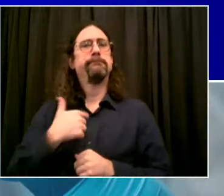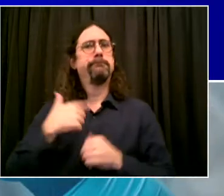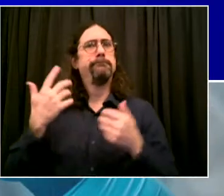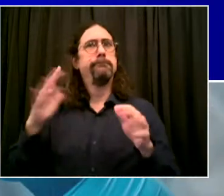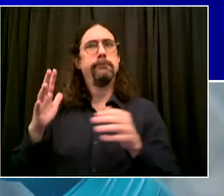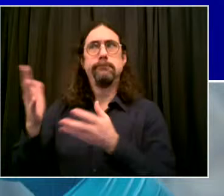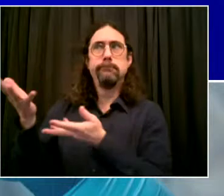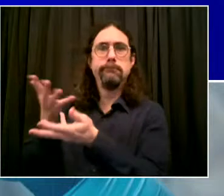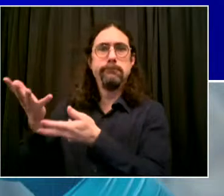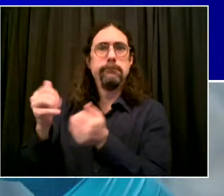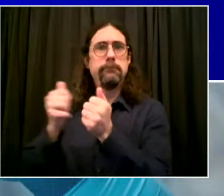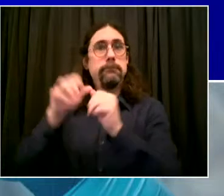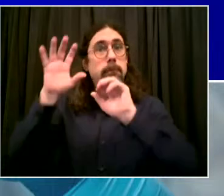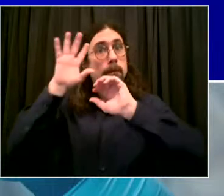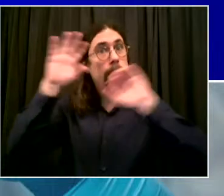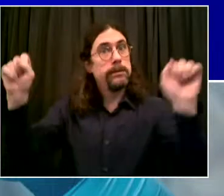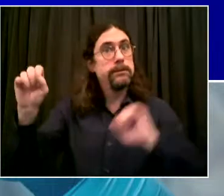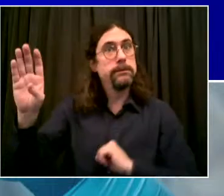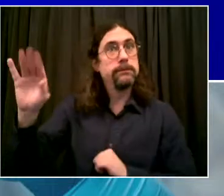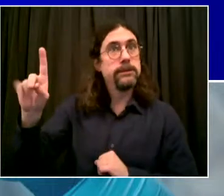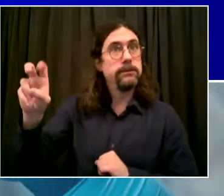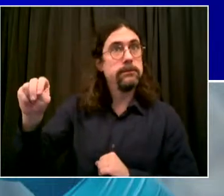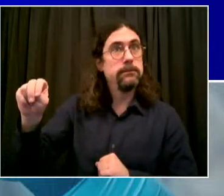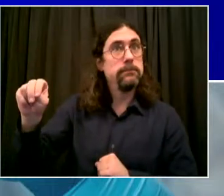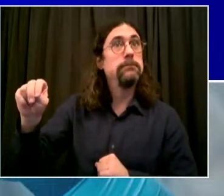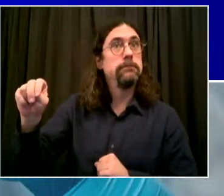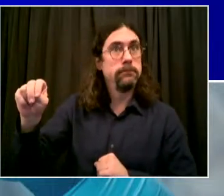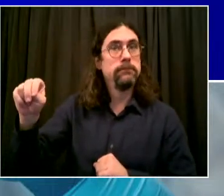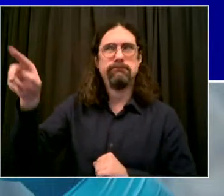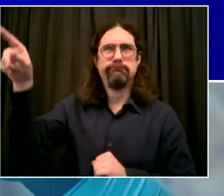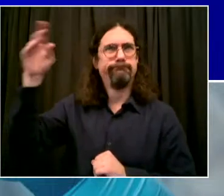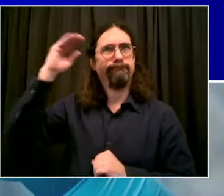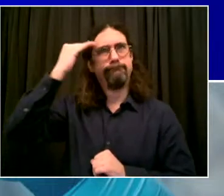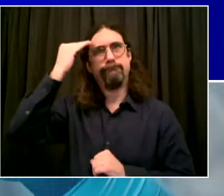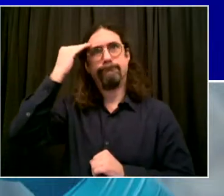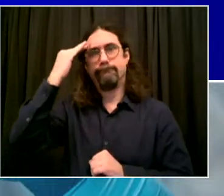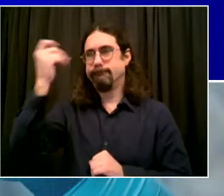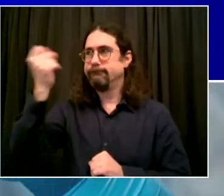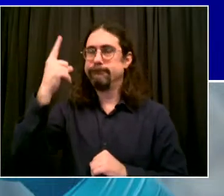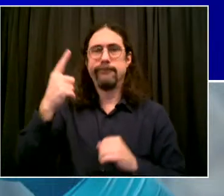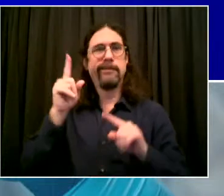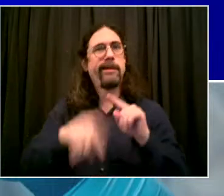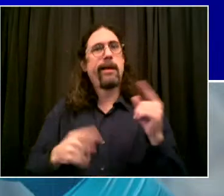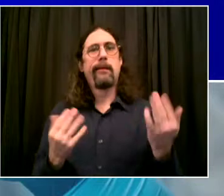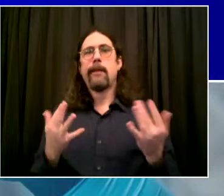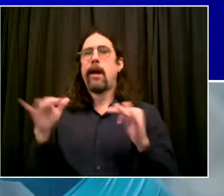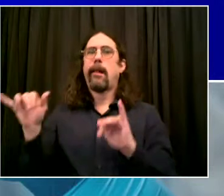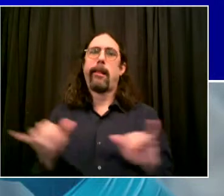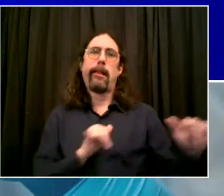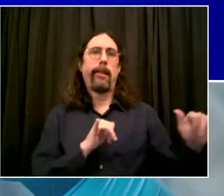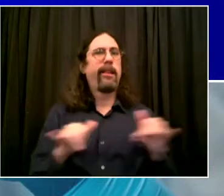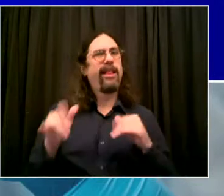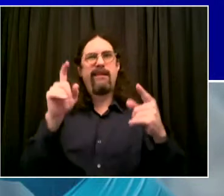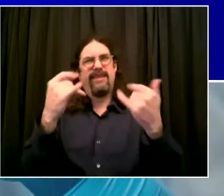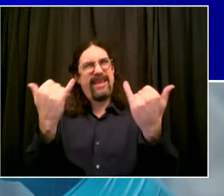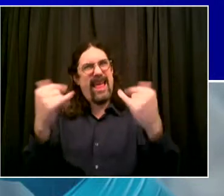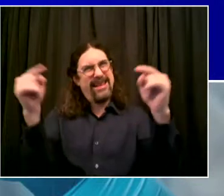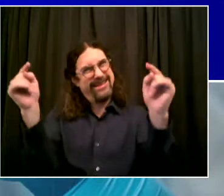DAYS, MY TEAM AND I HAVE BEEN CONSTANTLY TALKING WITH MEMBERS OF THE PRESIDENT JOE BIDEN ADMINISTRATION. I'M ALWAYS ENCOURAGED BY THOSE